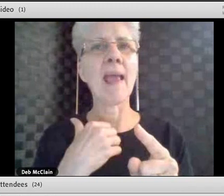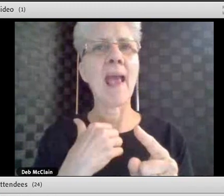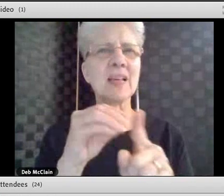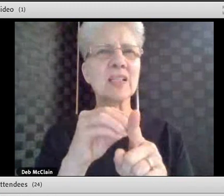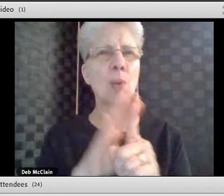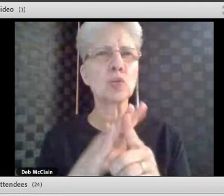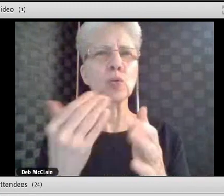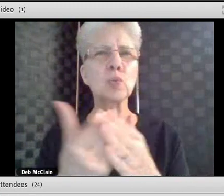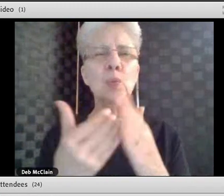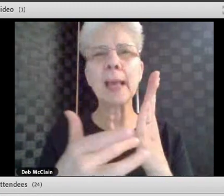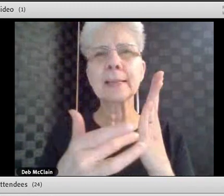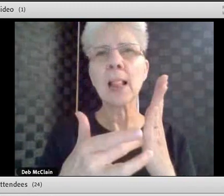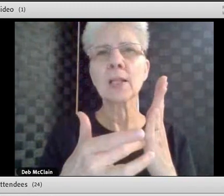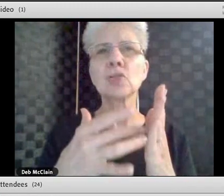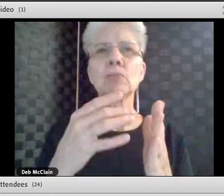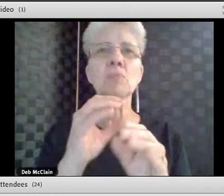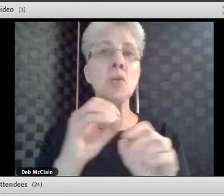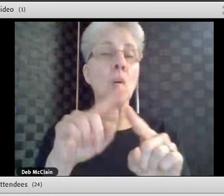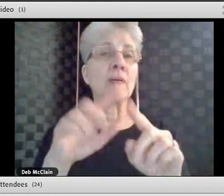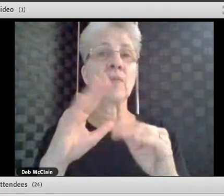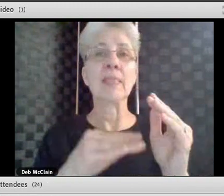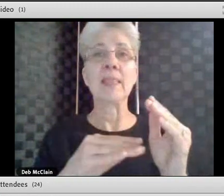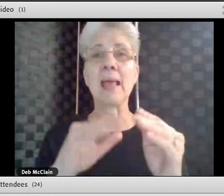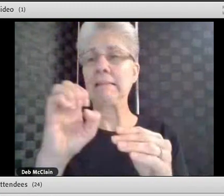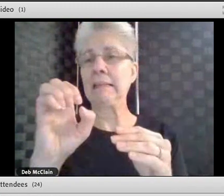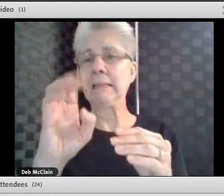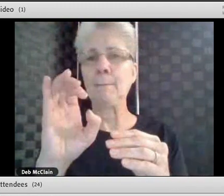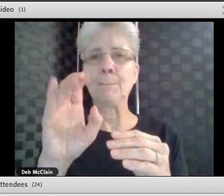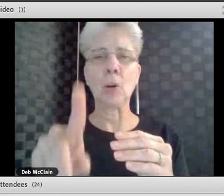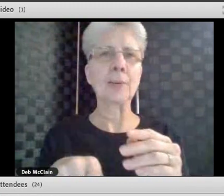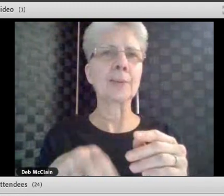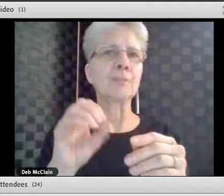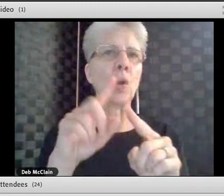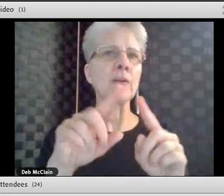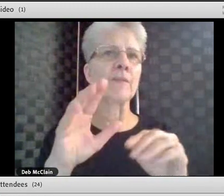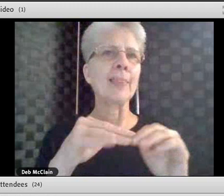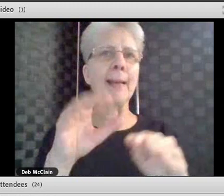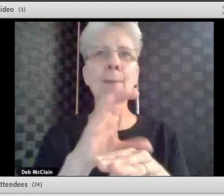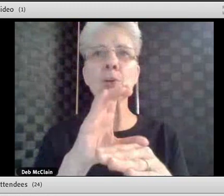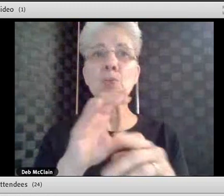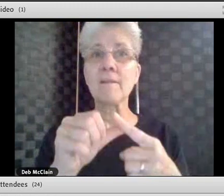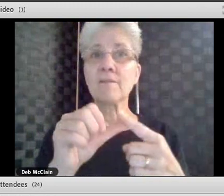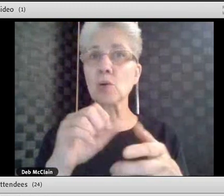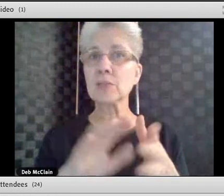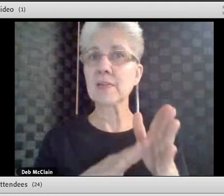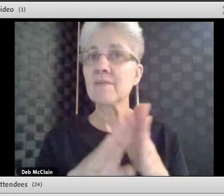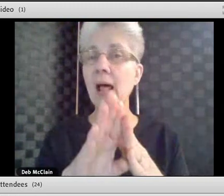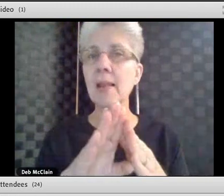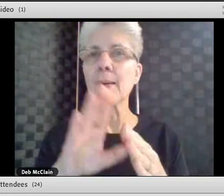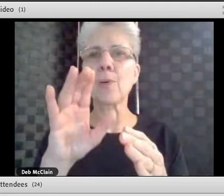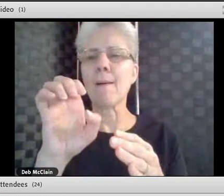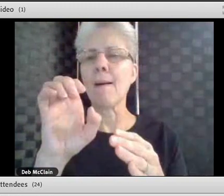and so they have exposure to new technologies, you know, no different than the e-book, no different than computers when they first came out